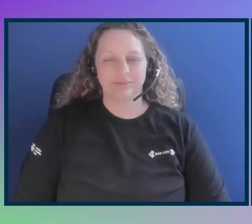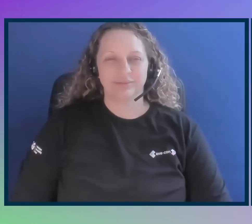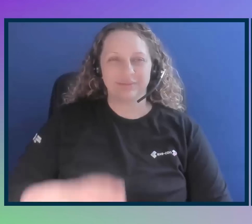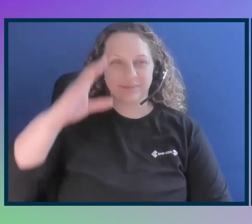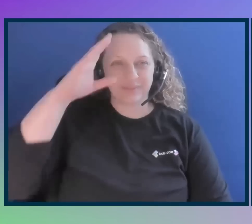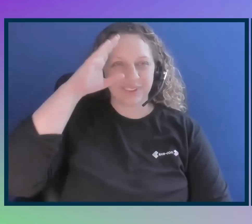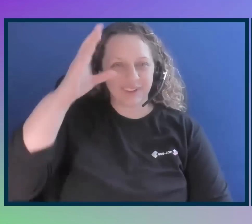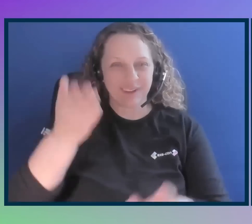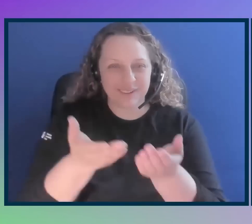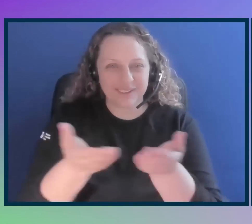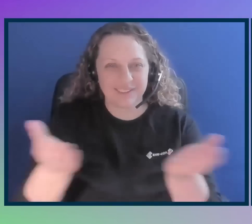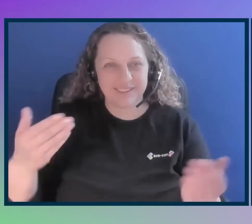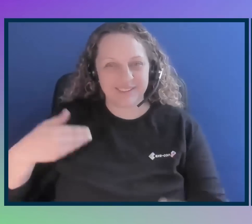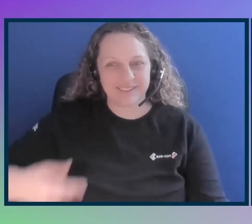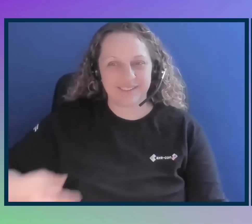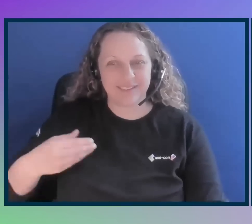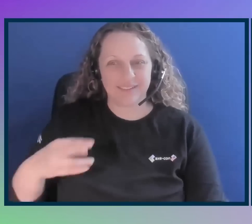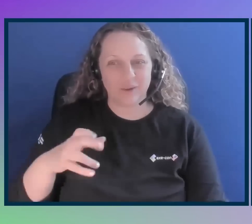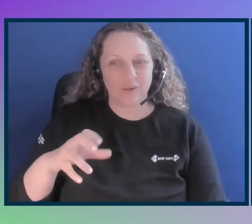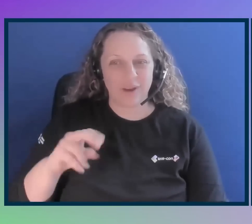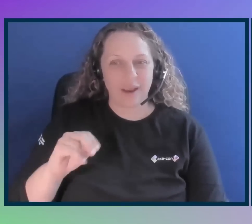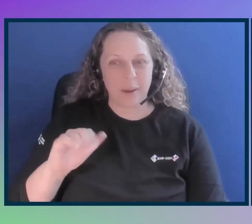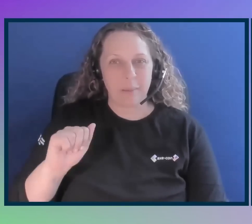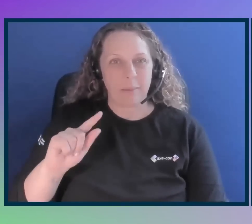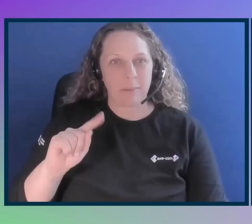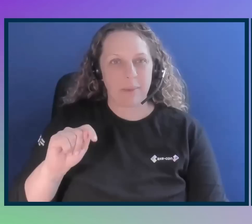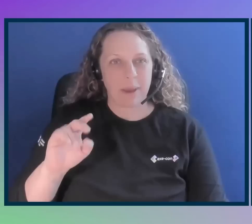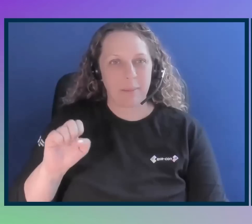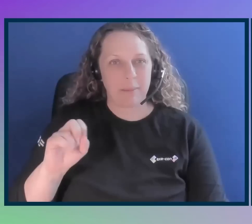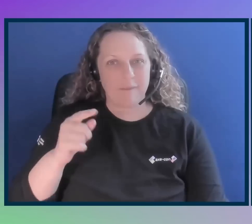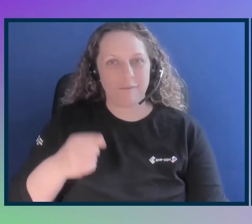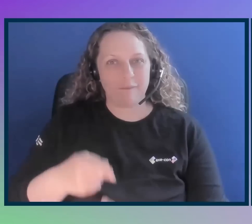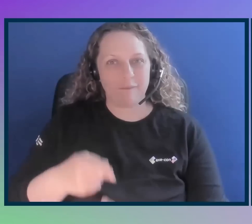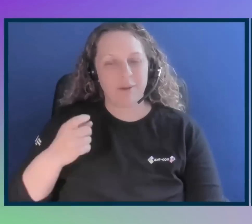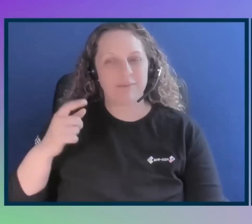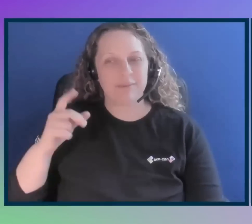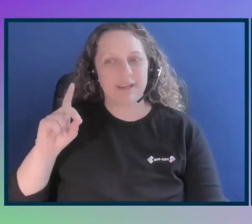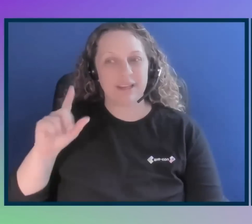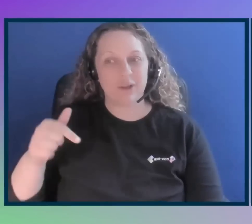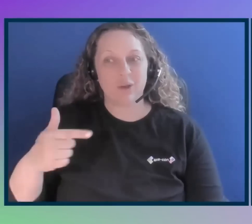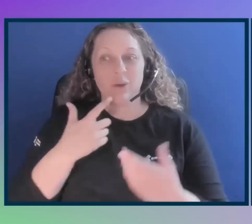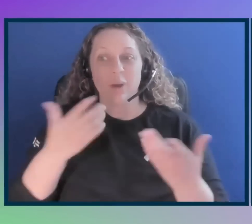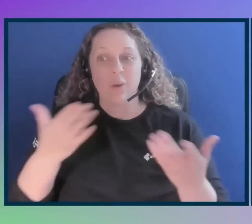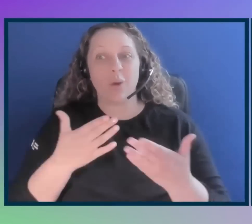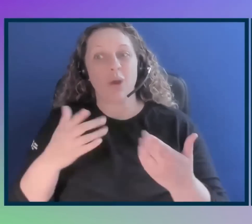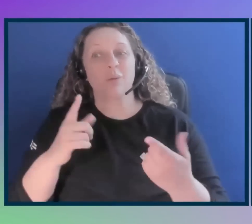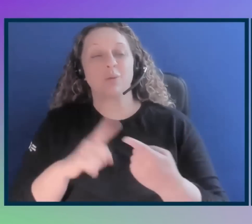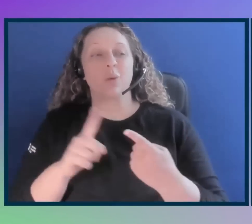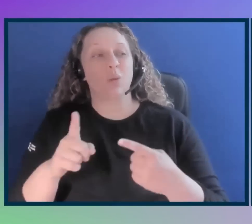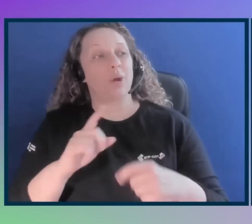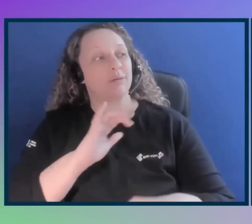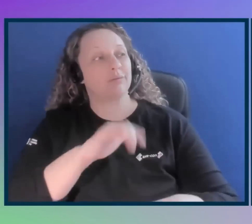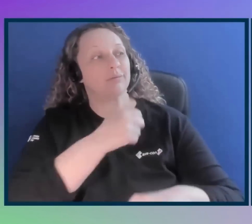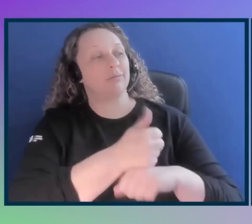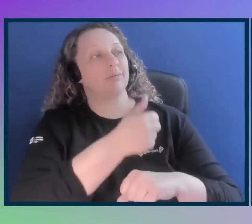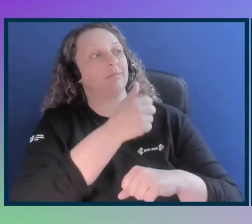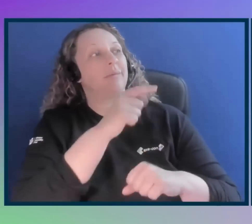Hi, everybody. My name's Ryan Bateman from Deque. Welcome to What it Takes To Make Your Digital Accessibility Program Vision a Reality,